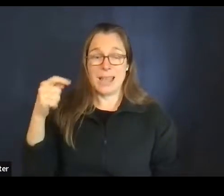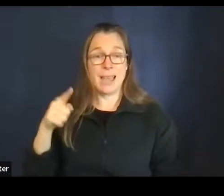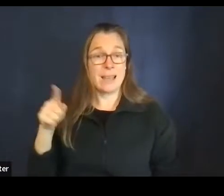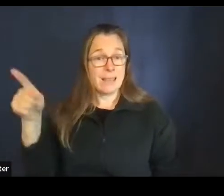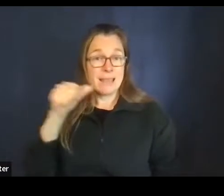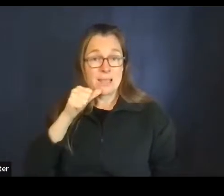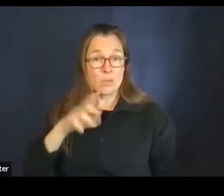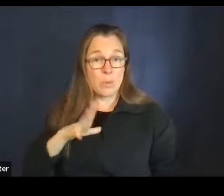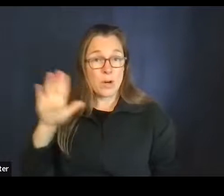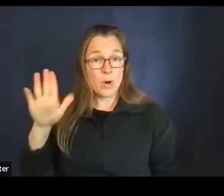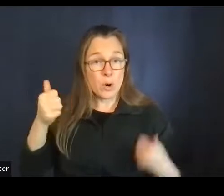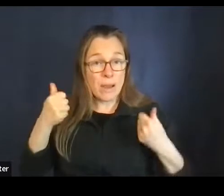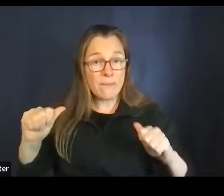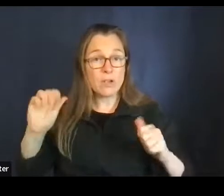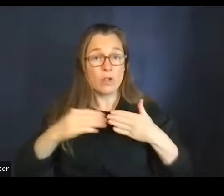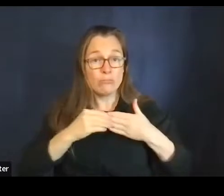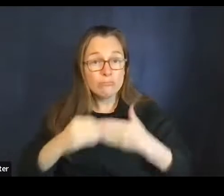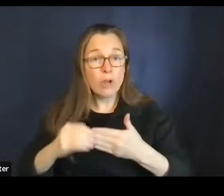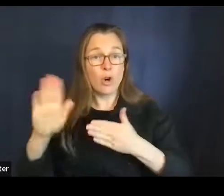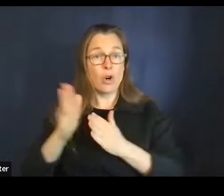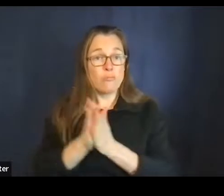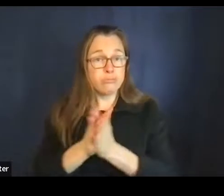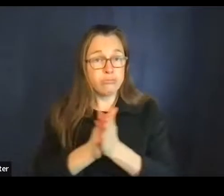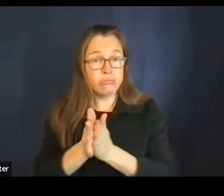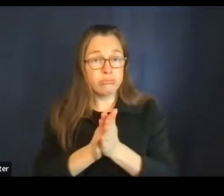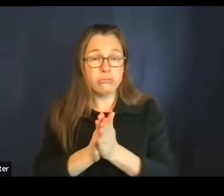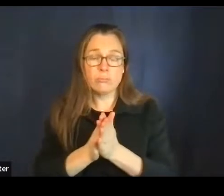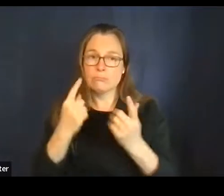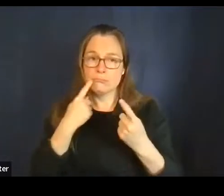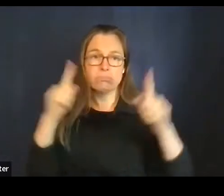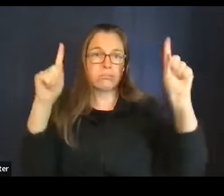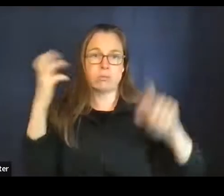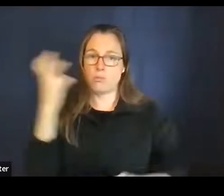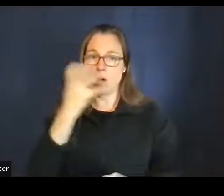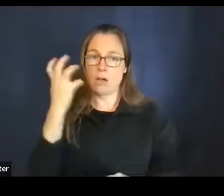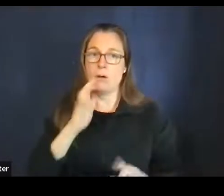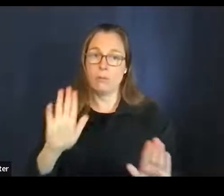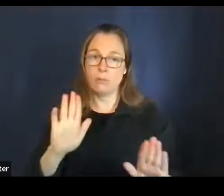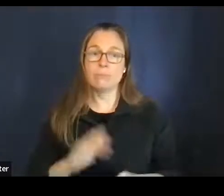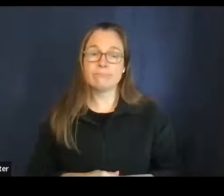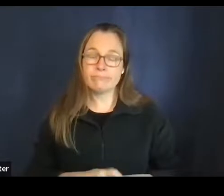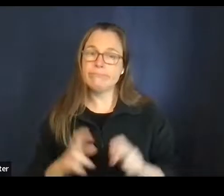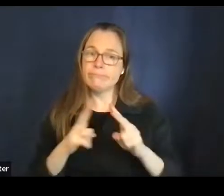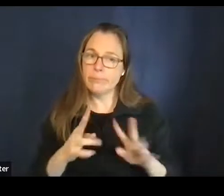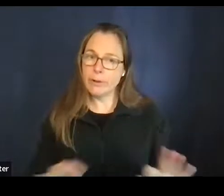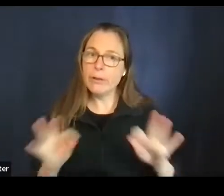driven efforts to involve Portlanders in their local government were. That significance remains today.